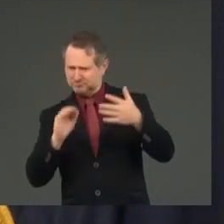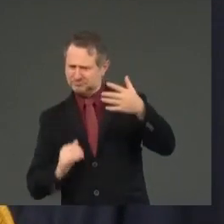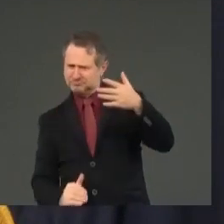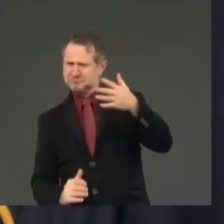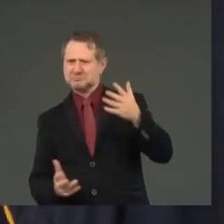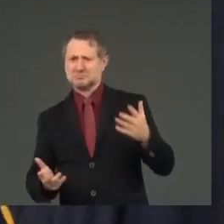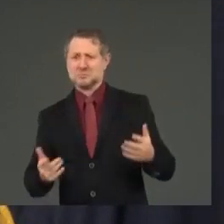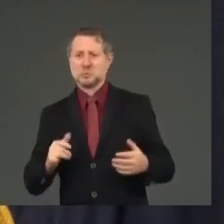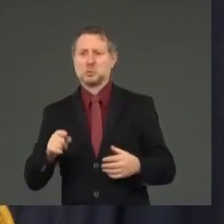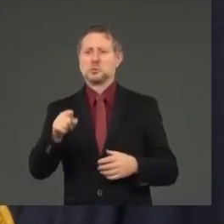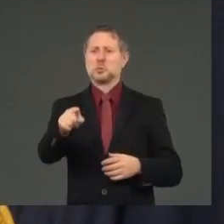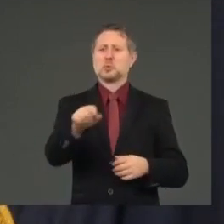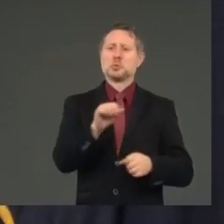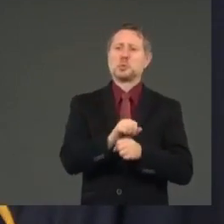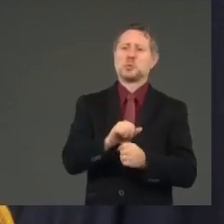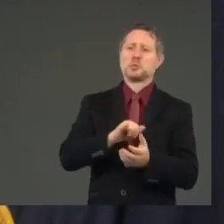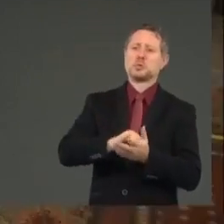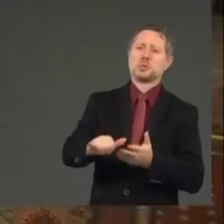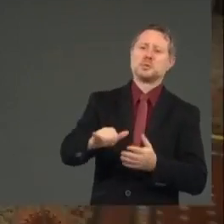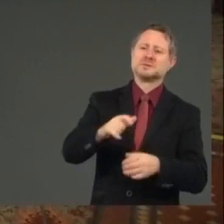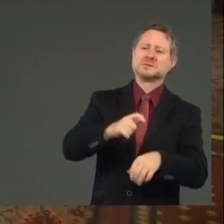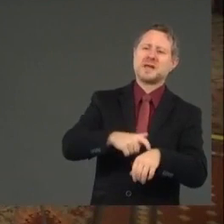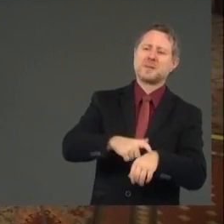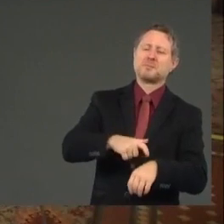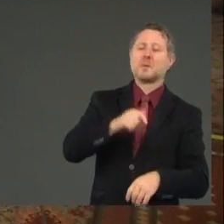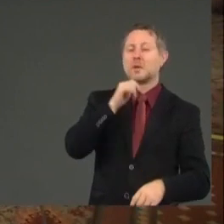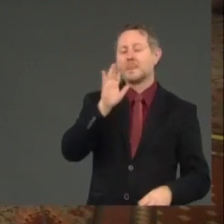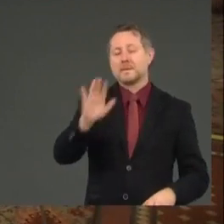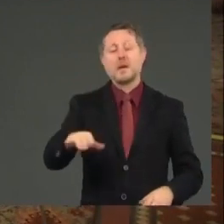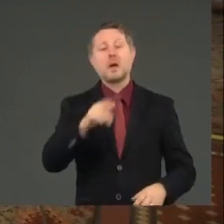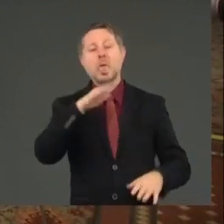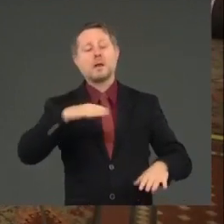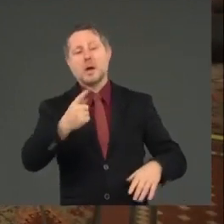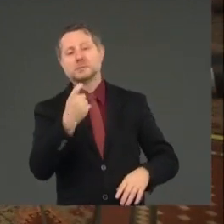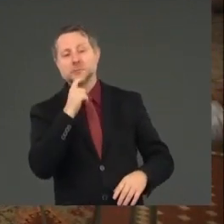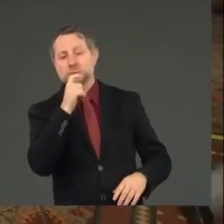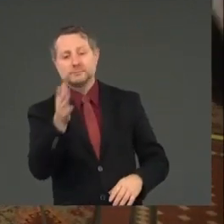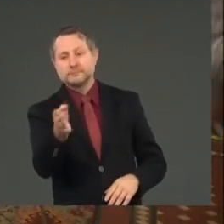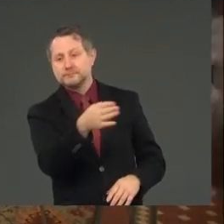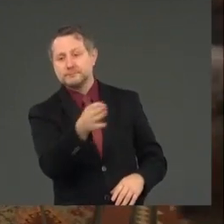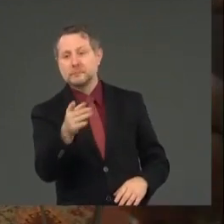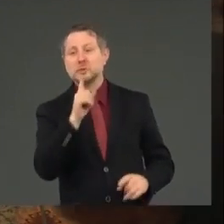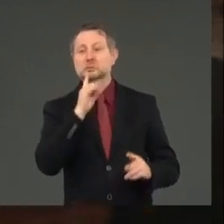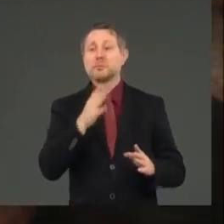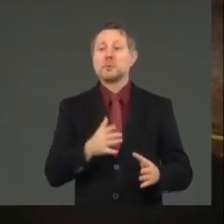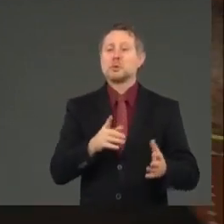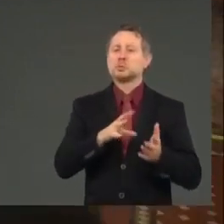YOU'RE ONLY 34? BUT THAT'S BECAUSE YOU'RE "THE